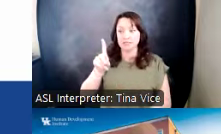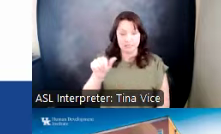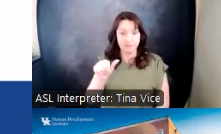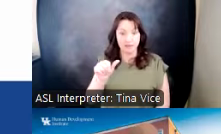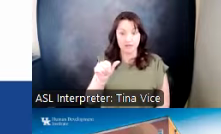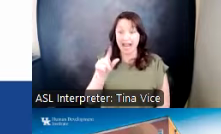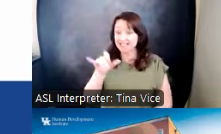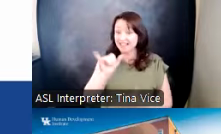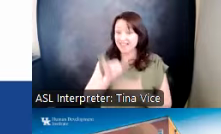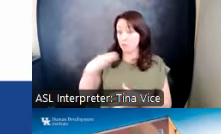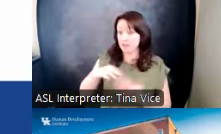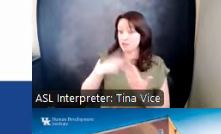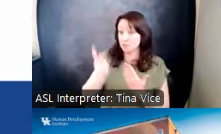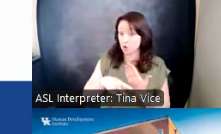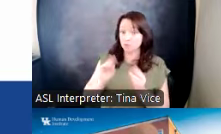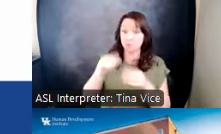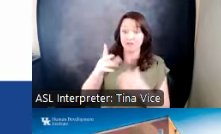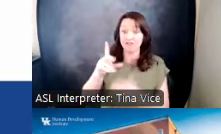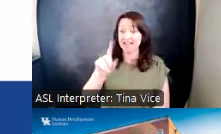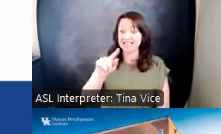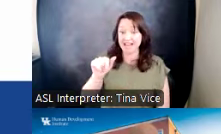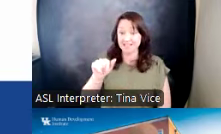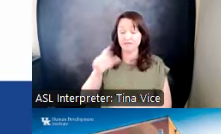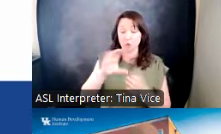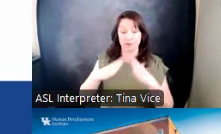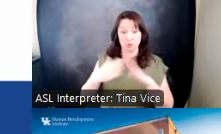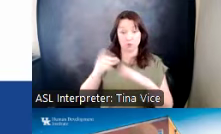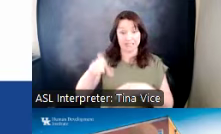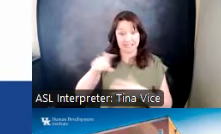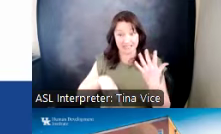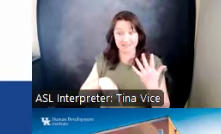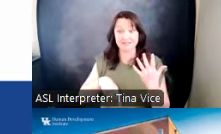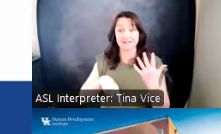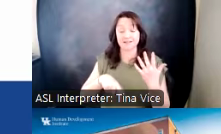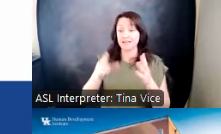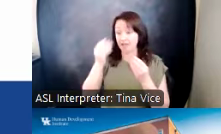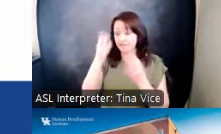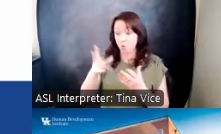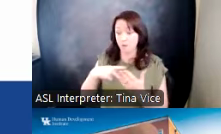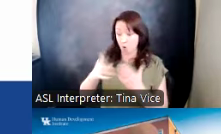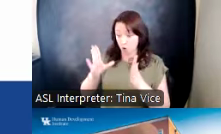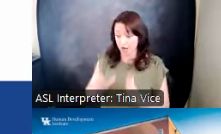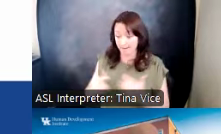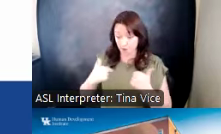providing data on community needs. It also informs me as a program planner to make sure that what I'm doing is accessible. It's inclusive. I'm